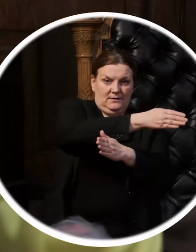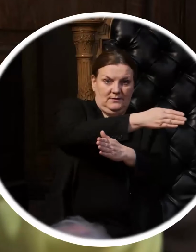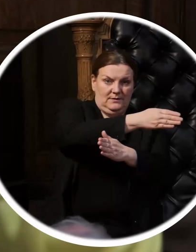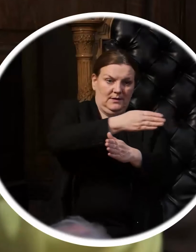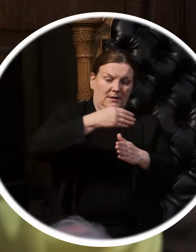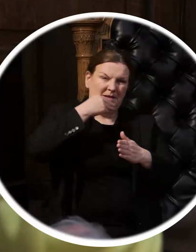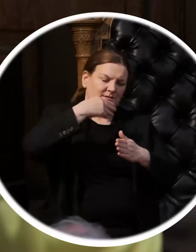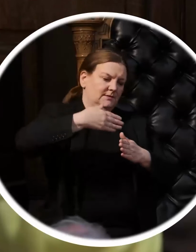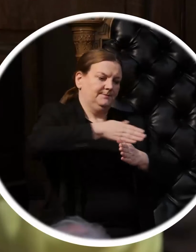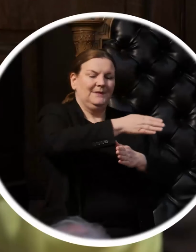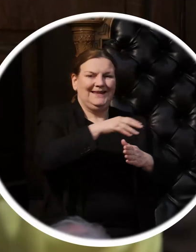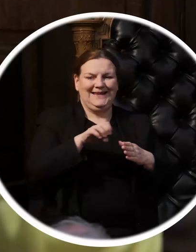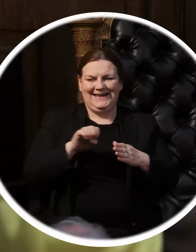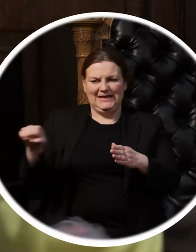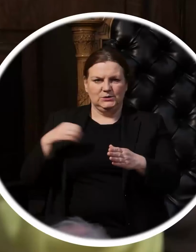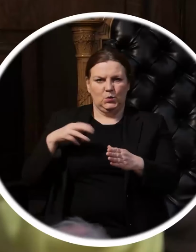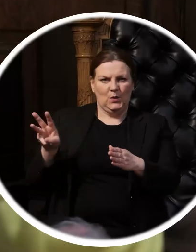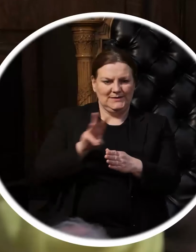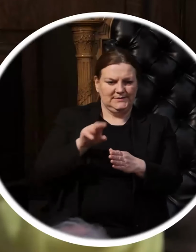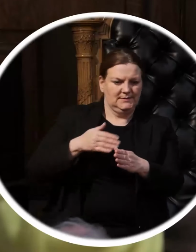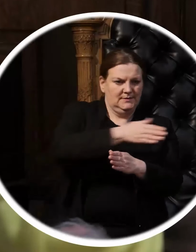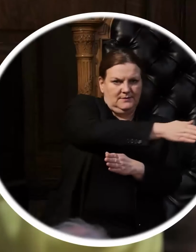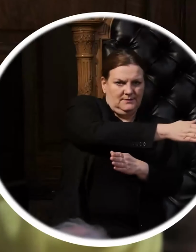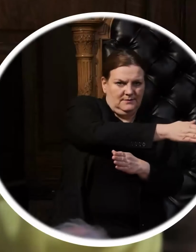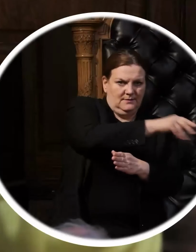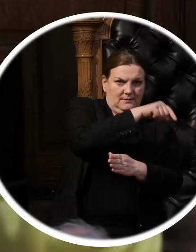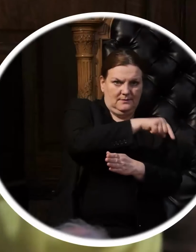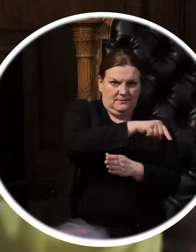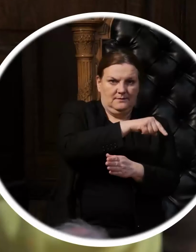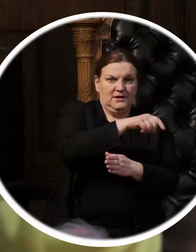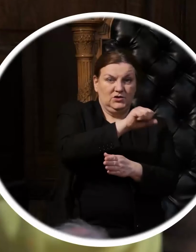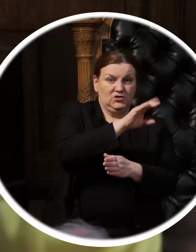it goes east to west and it supports above the concourse.